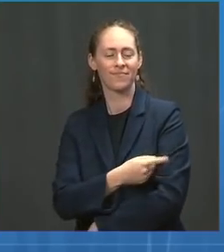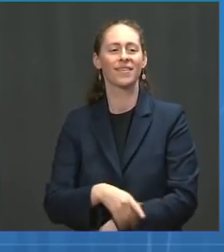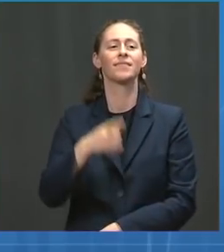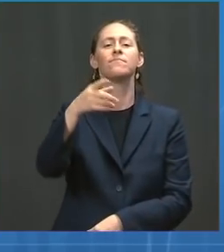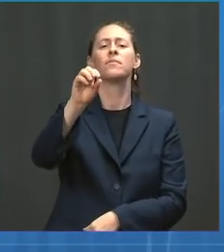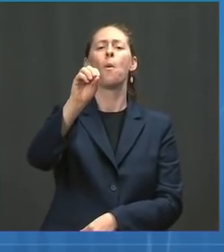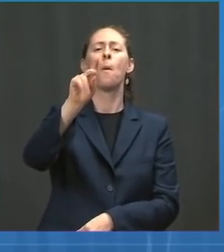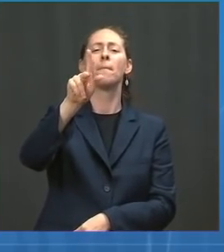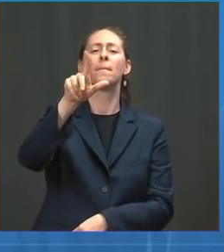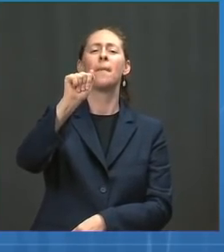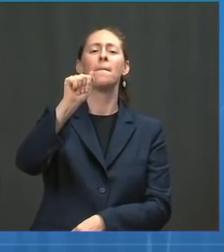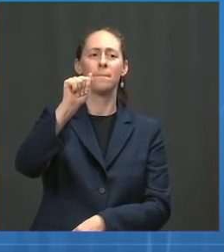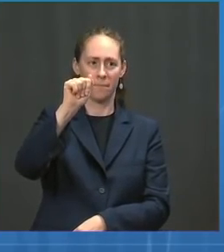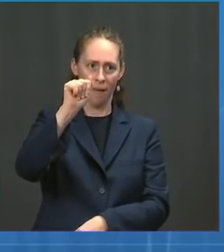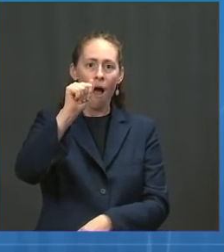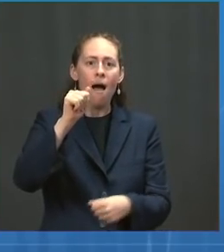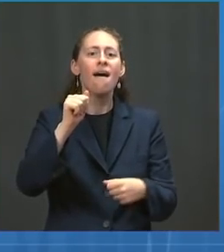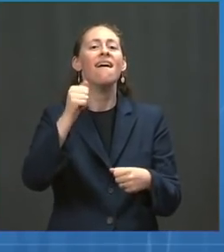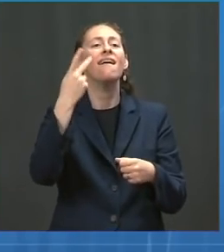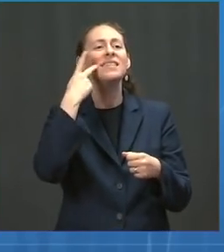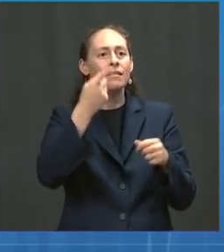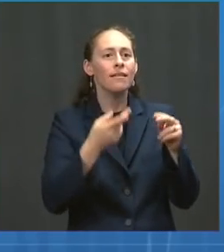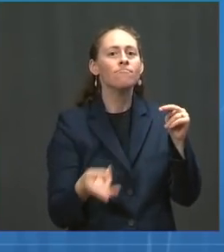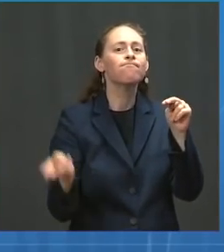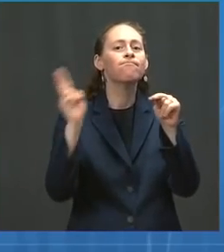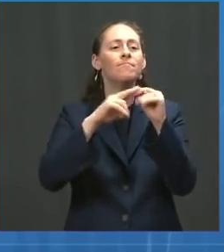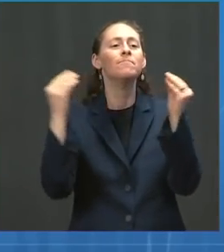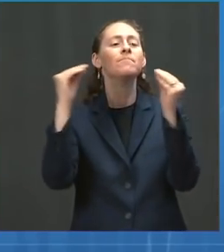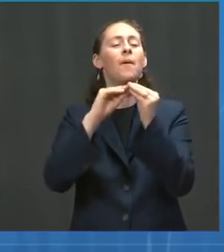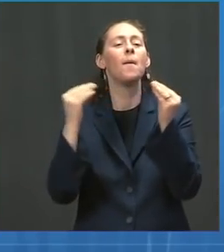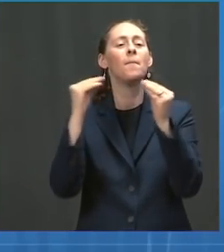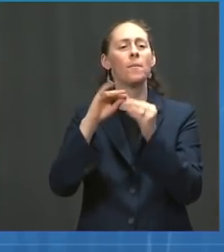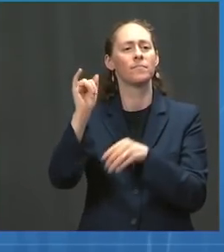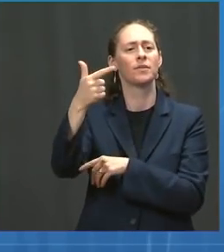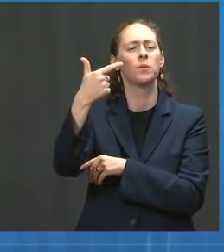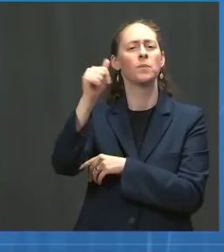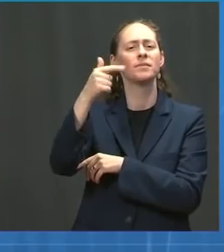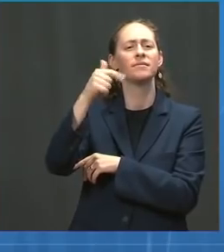And Georgia, a 66 percent increase in first shots over the past two weeks.